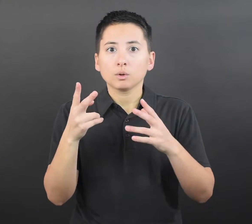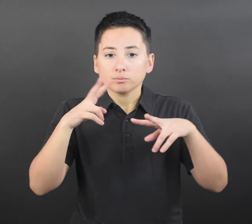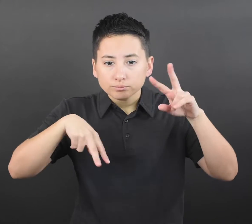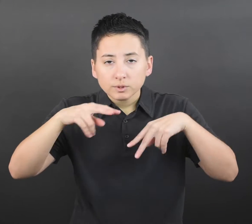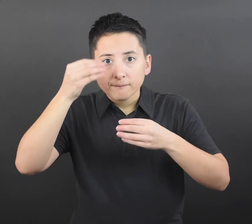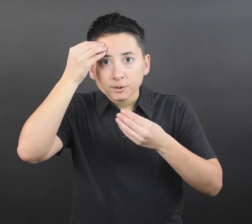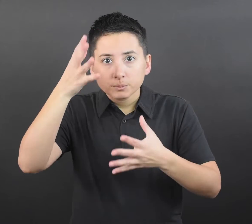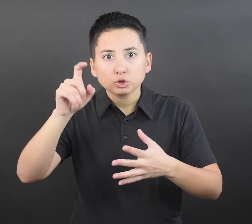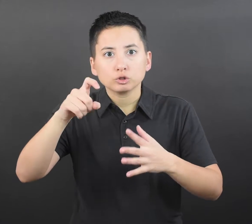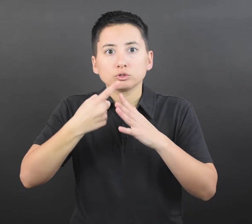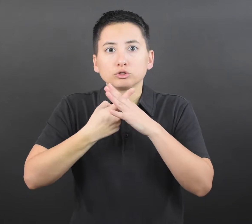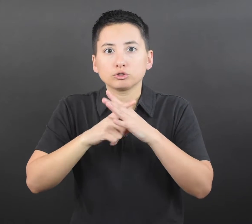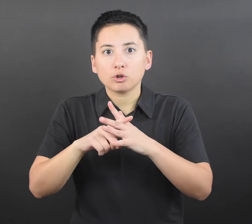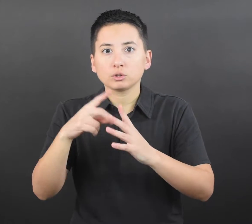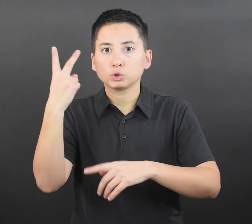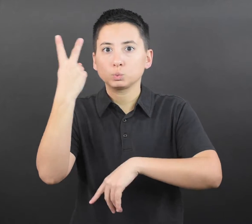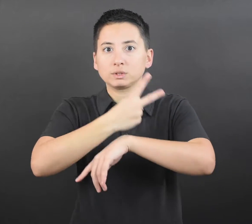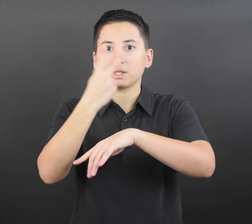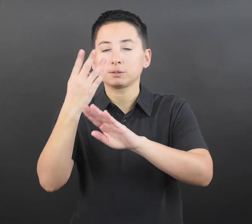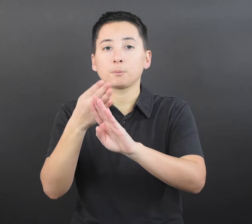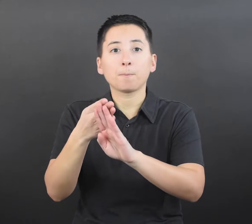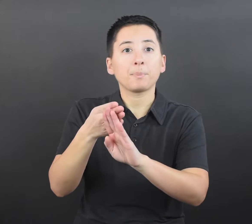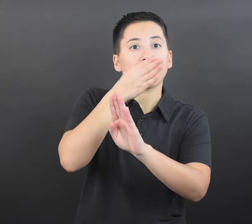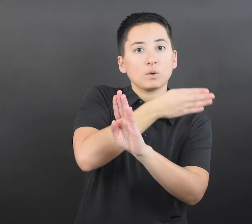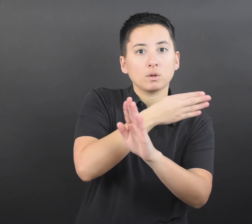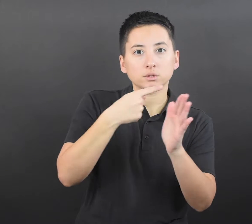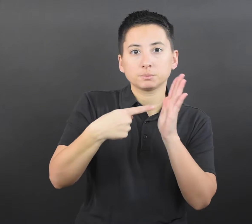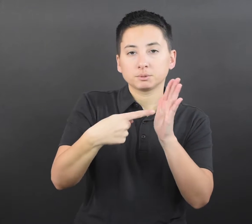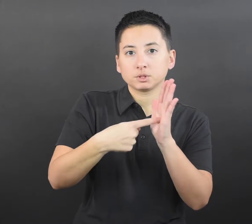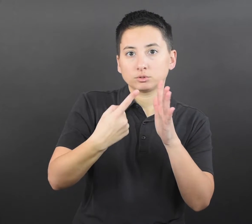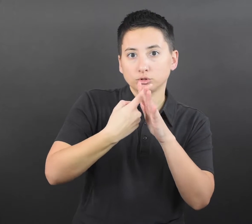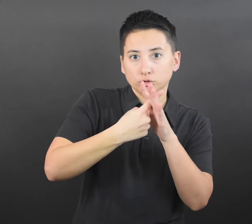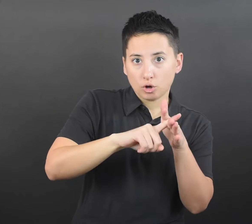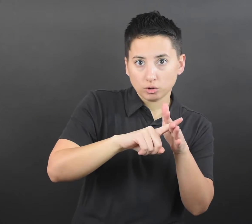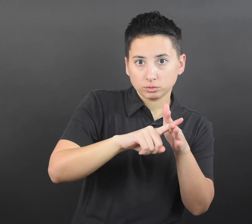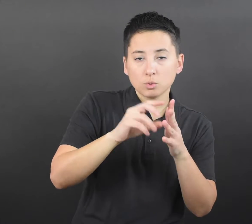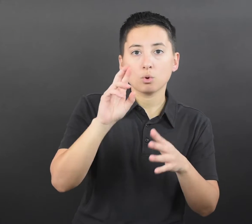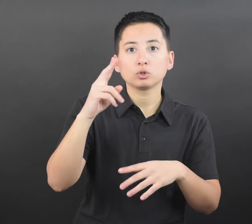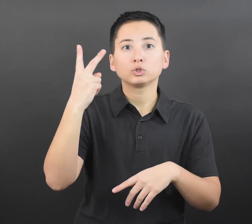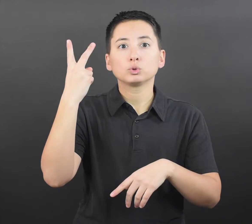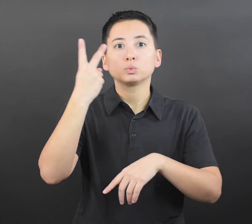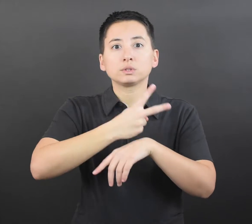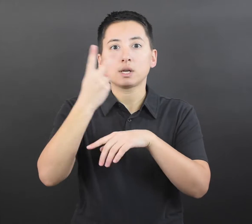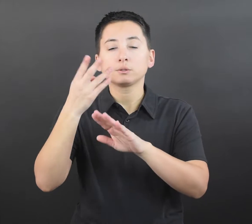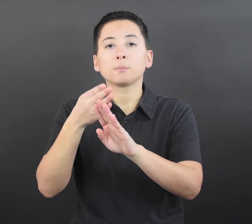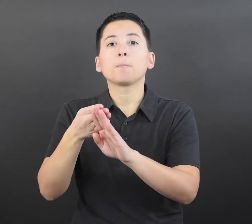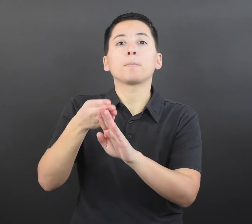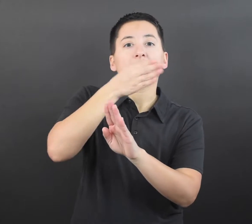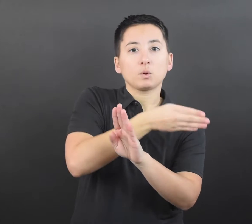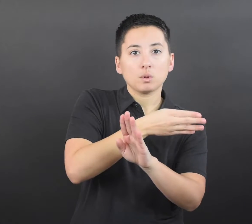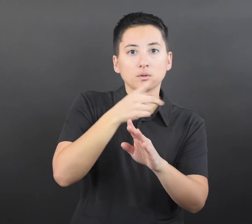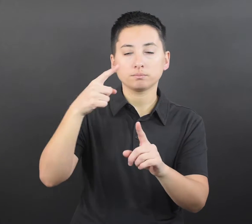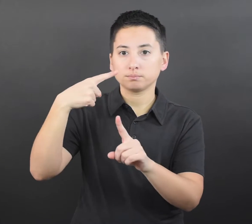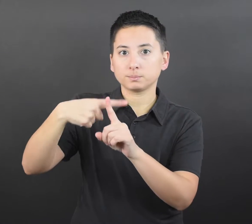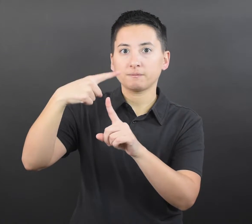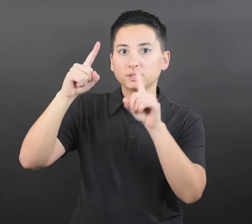should look back two days prior to the date symptoms started, or two days prior to the date